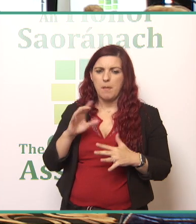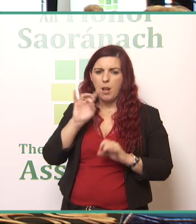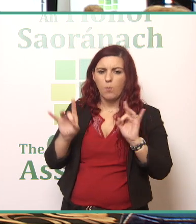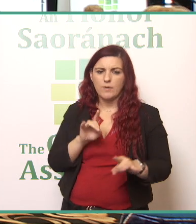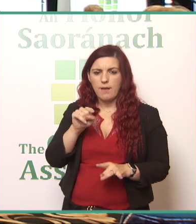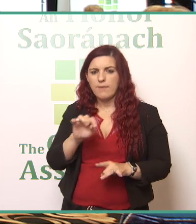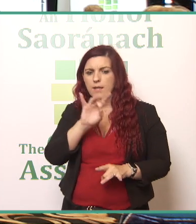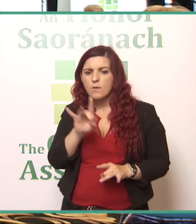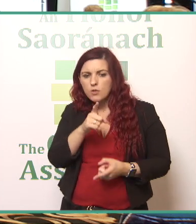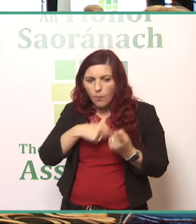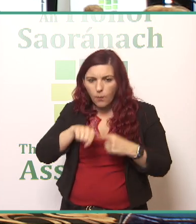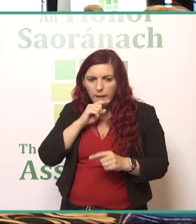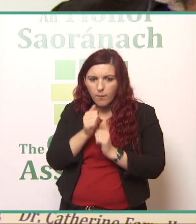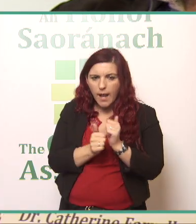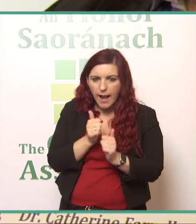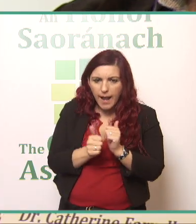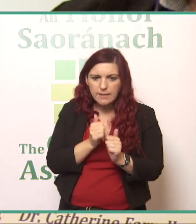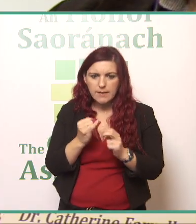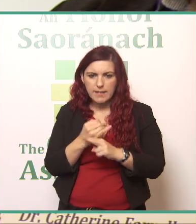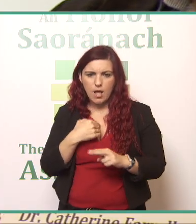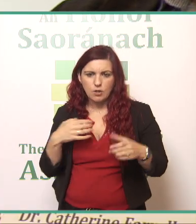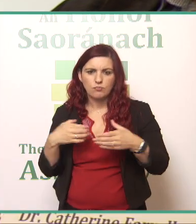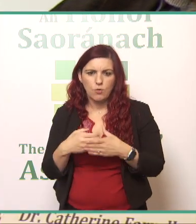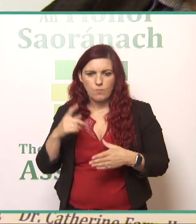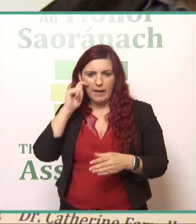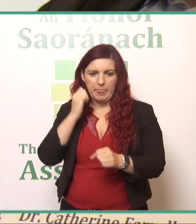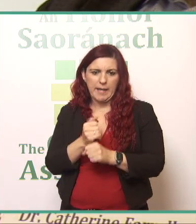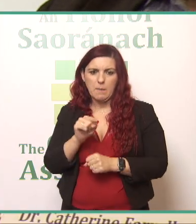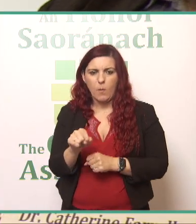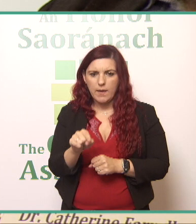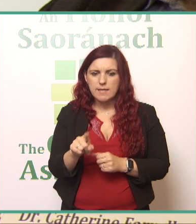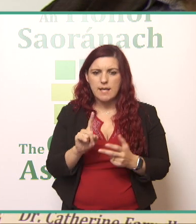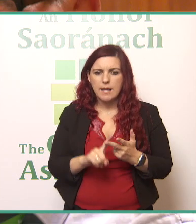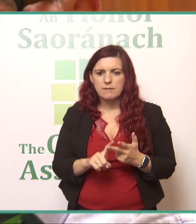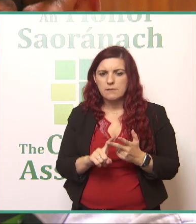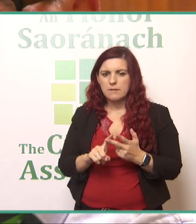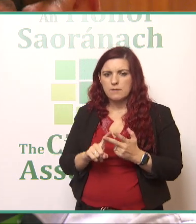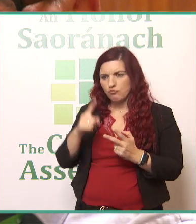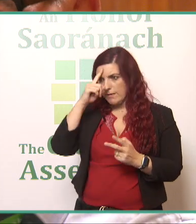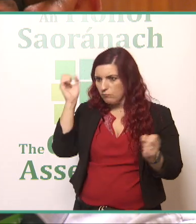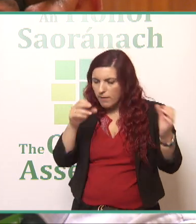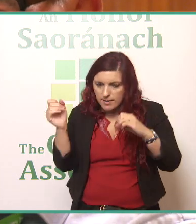that we're actively in our community looking at and and brainstorming on and there are there are